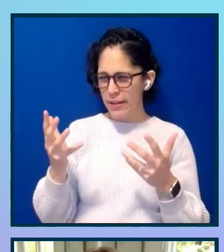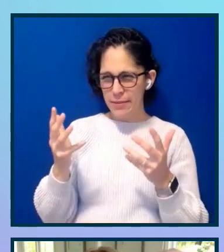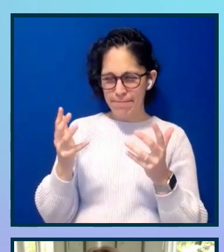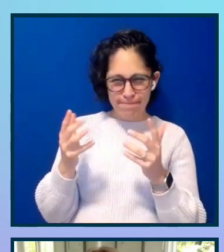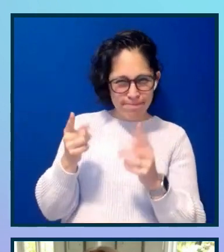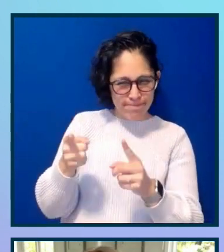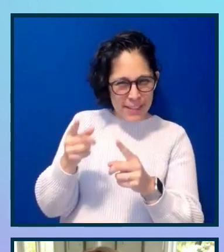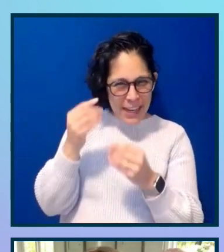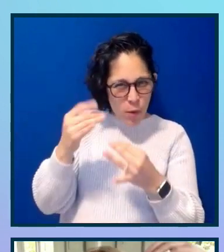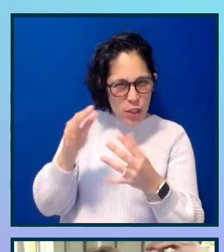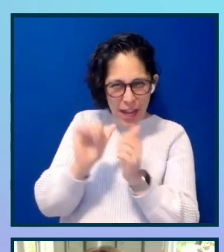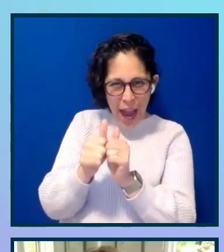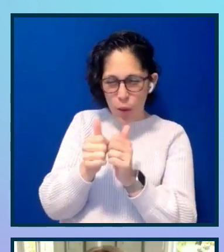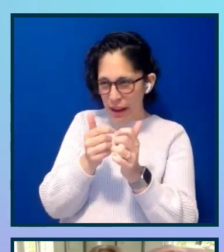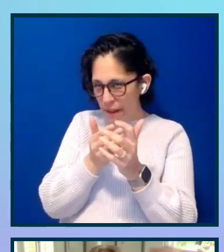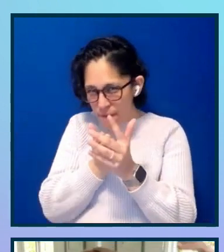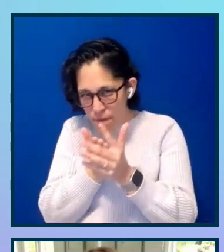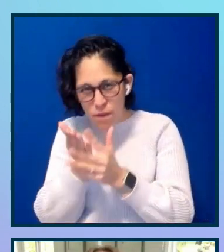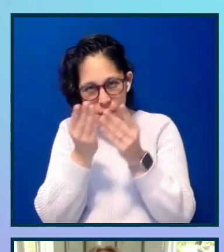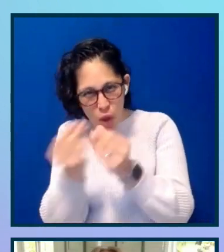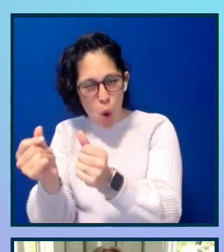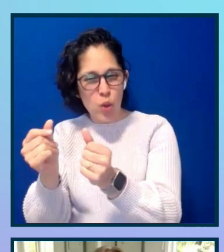through an application in order to render graphics.